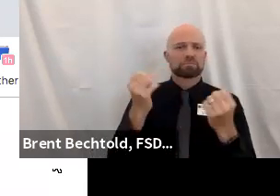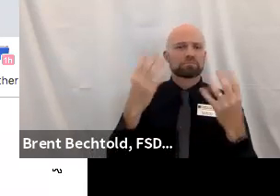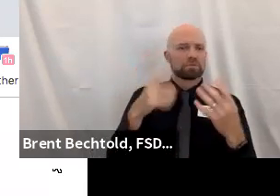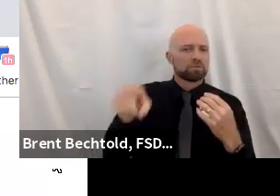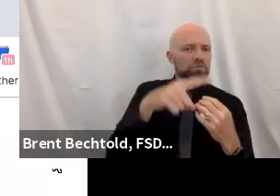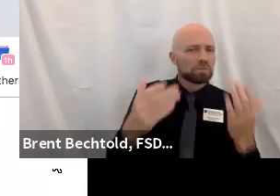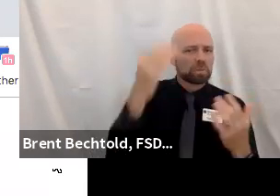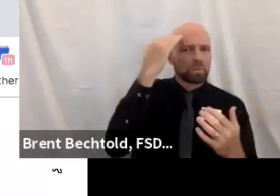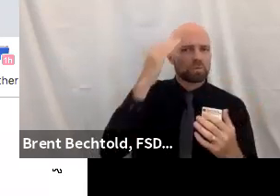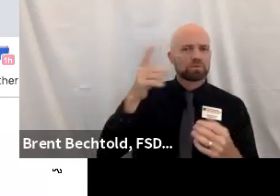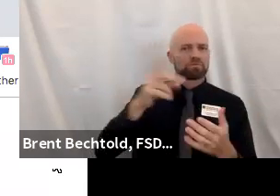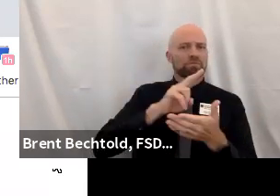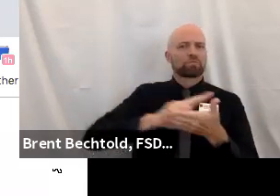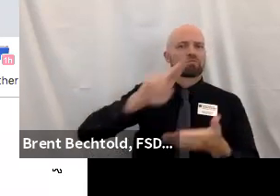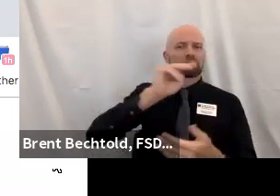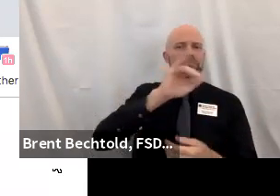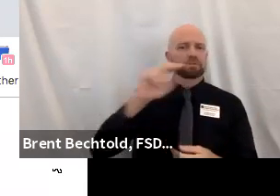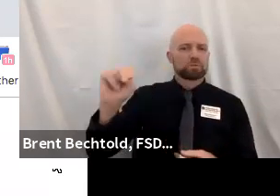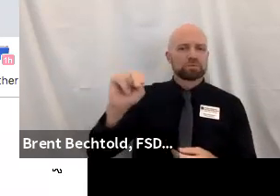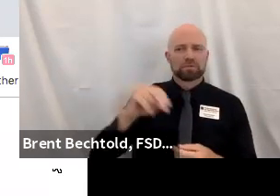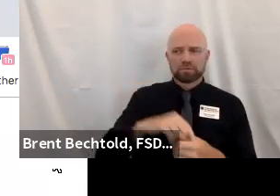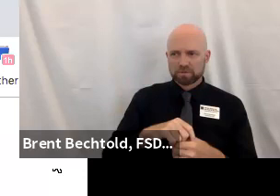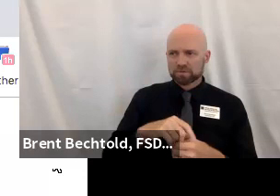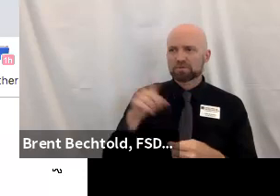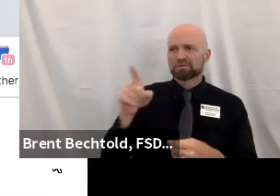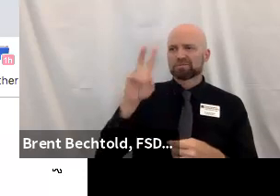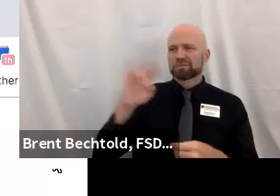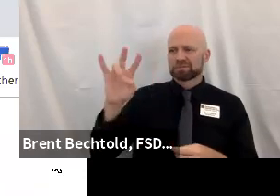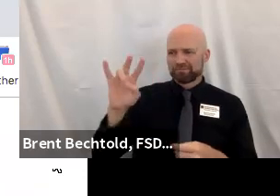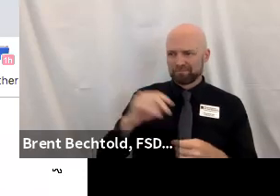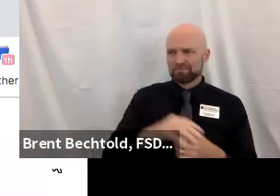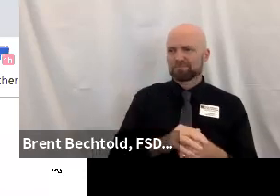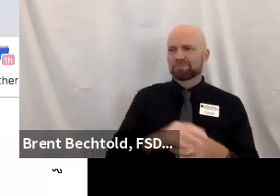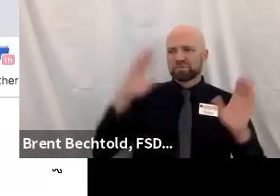You see in the next column, Sue Rose's definition from the University of Minnesota